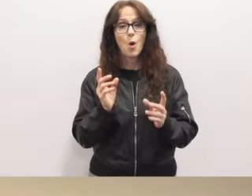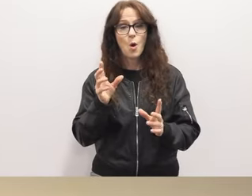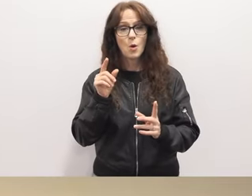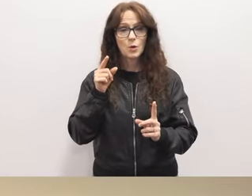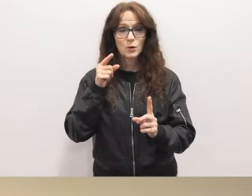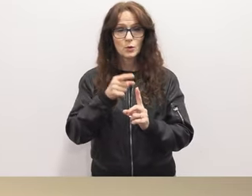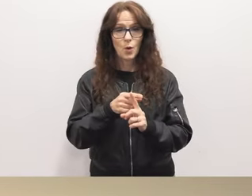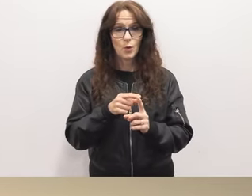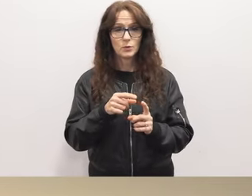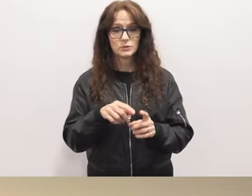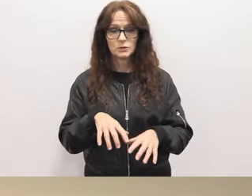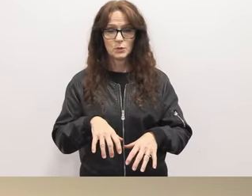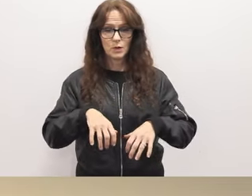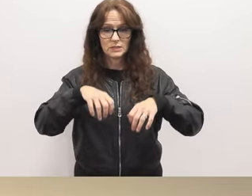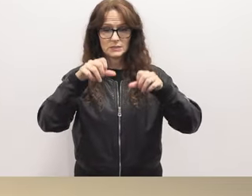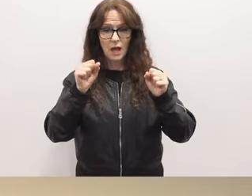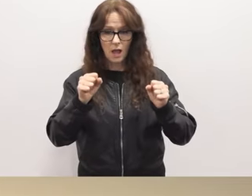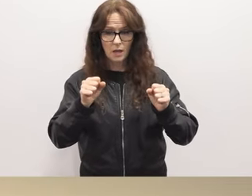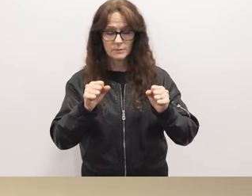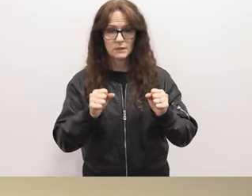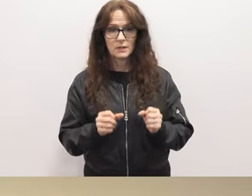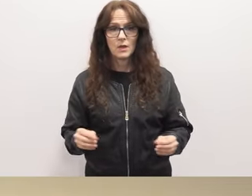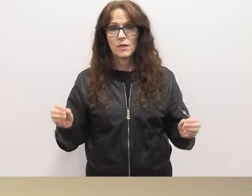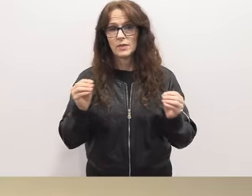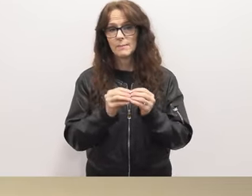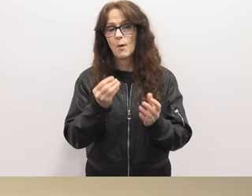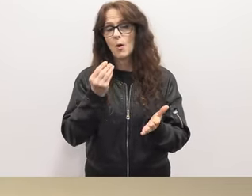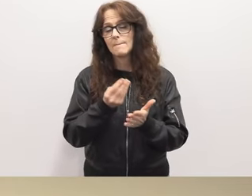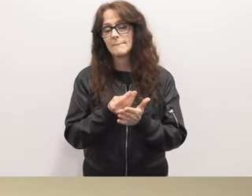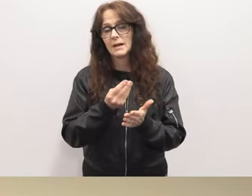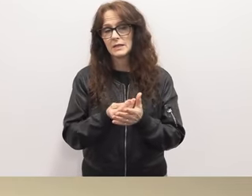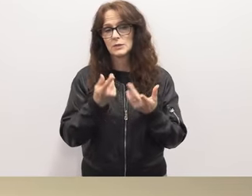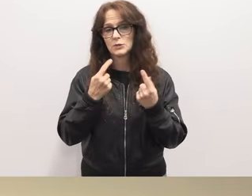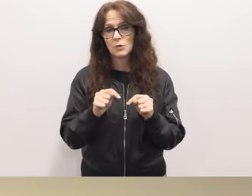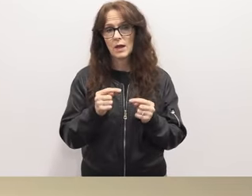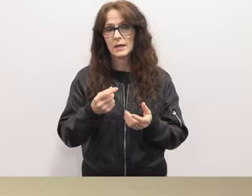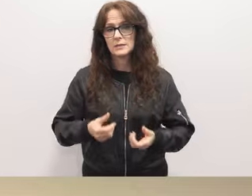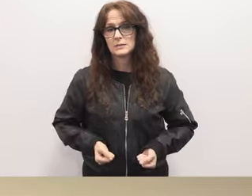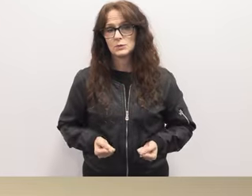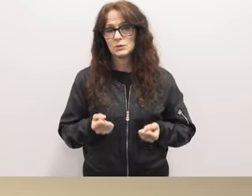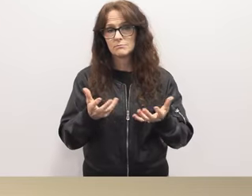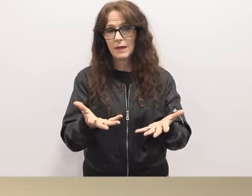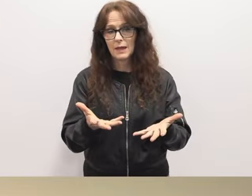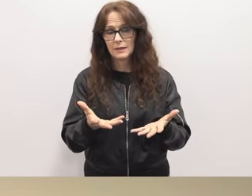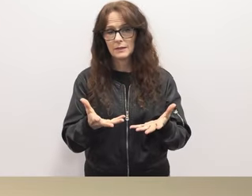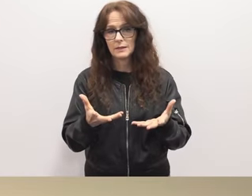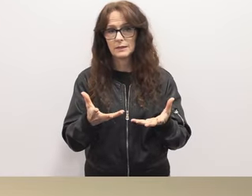essentially the more money that you are trying to spend in order to get all of those different things